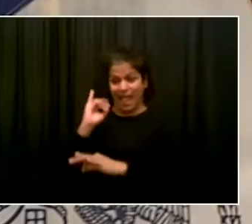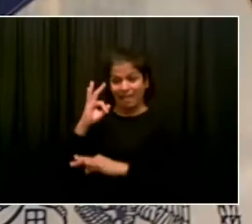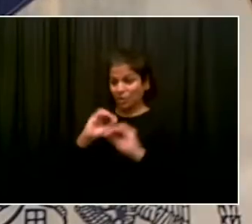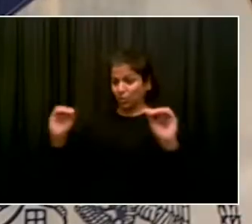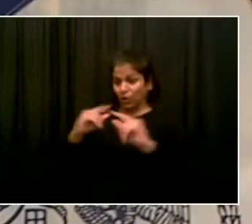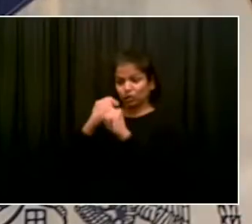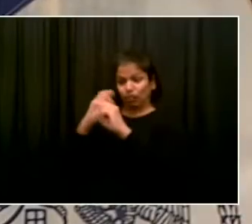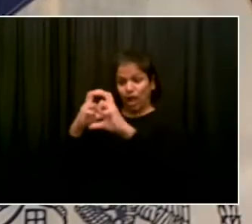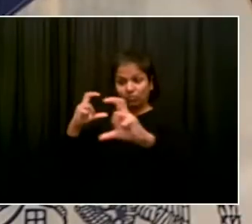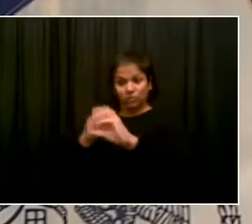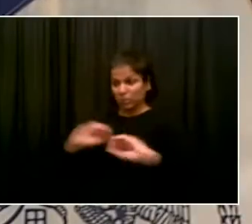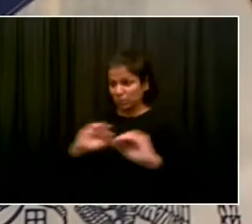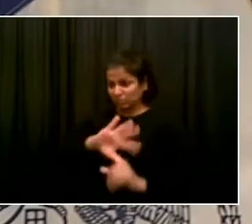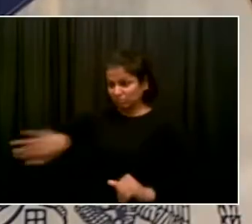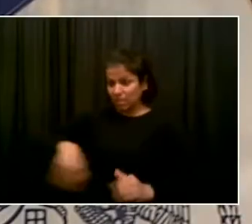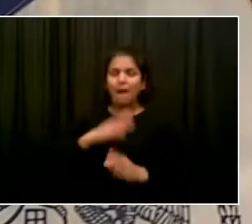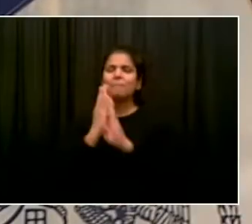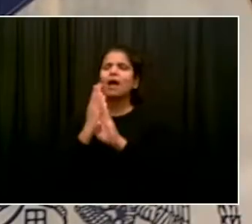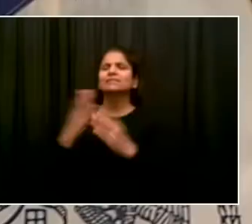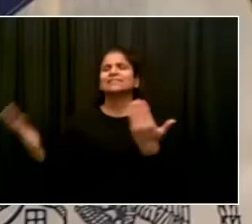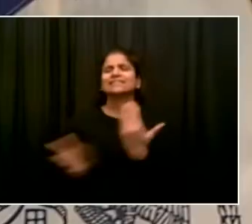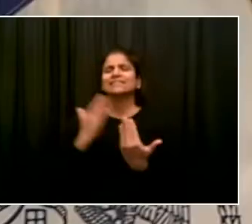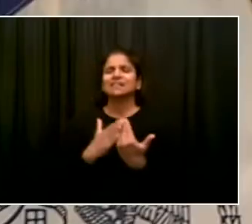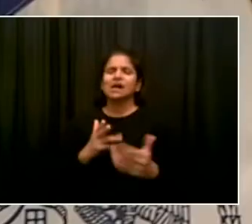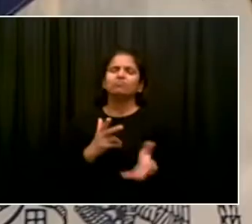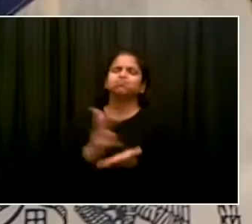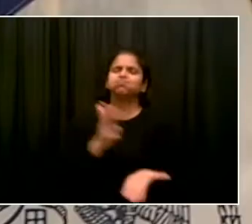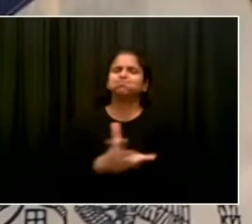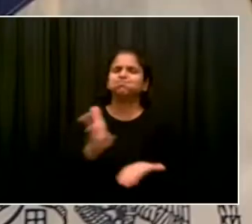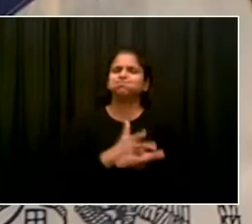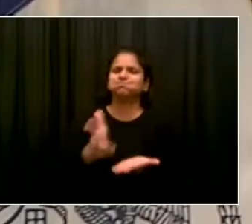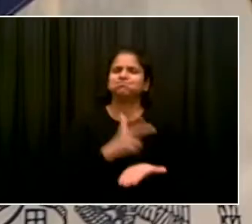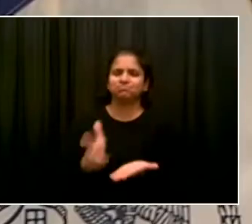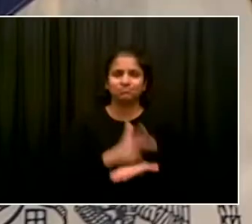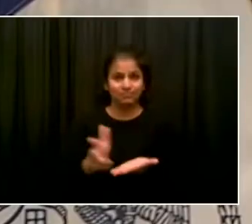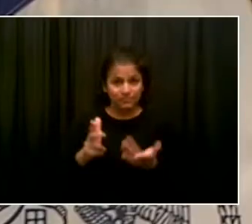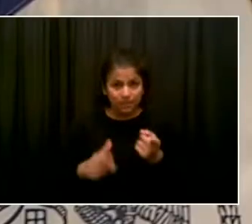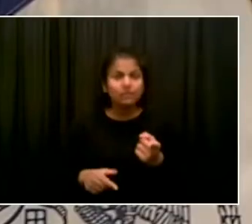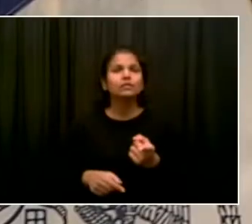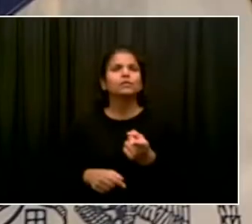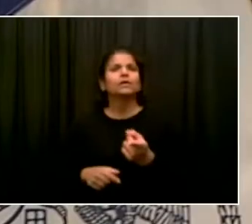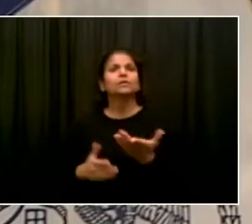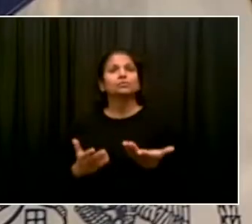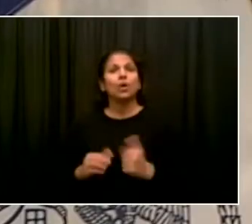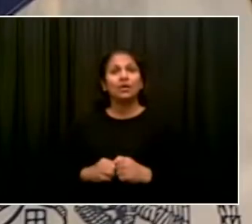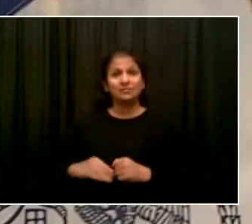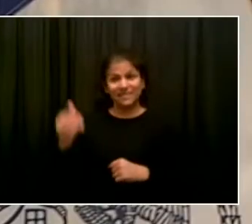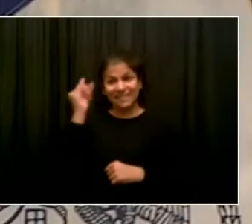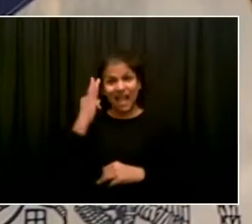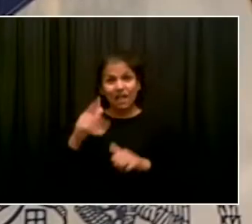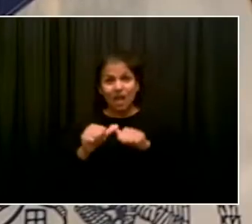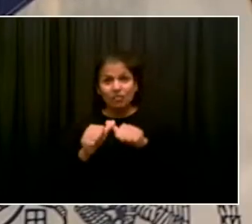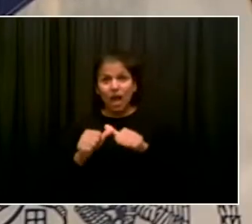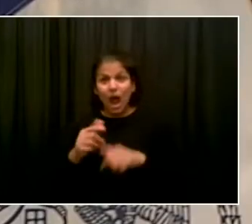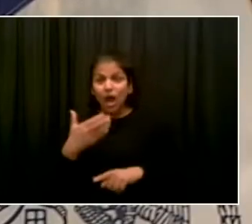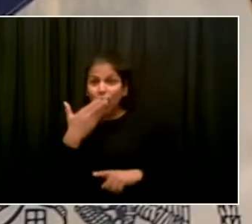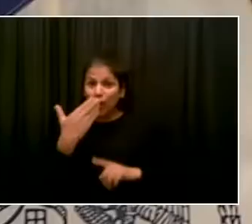EVERY ITME YOU GET PEOPLE RIDING A FAIRY RATHER THAN BEING IN THE